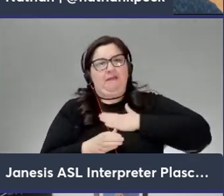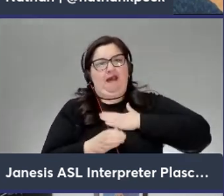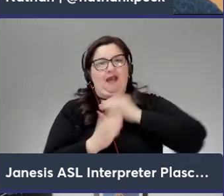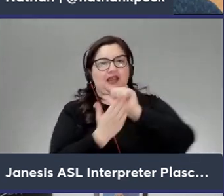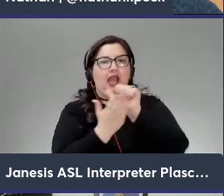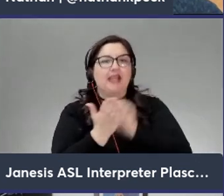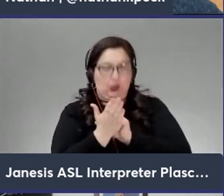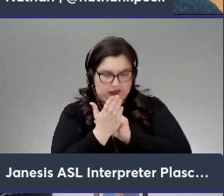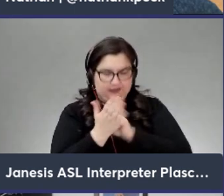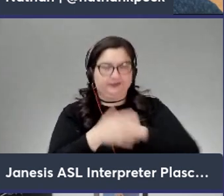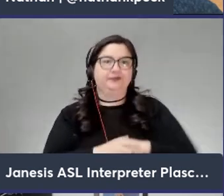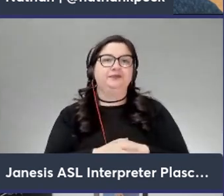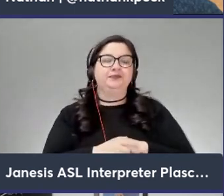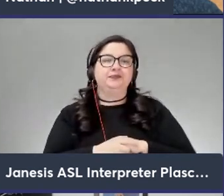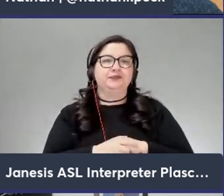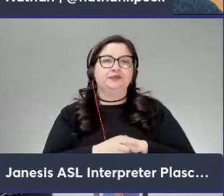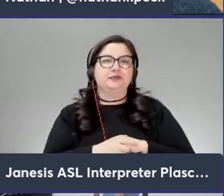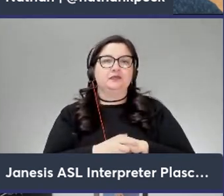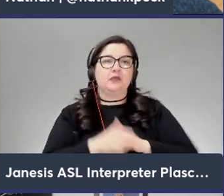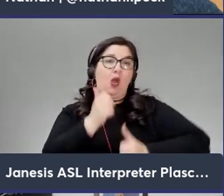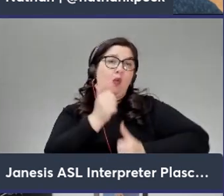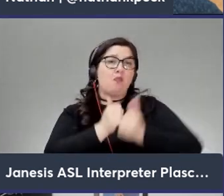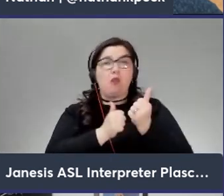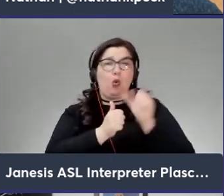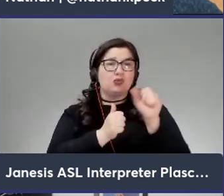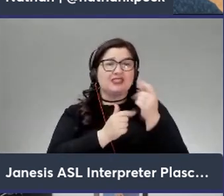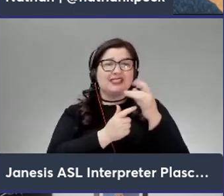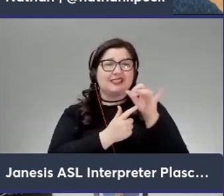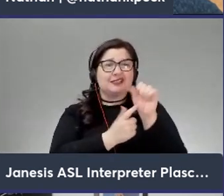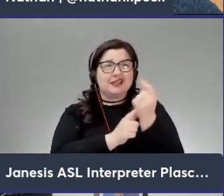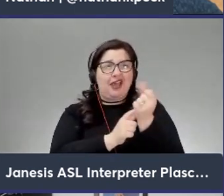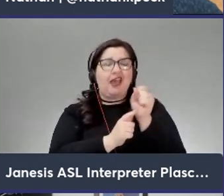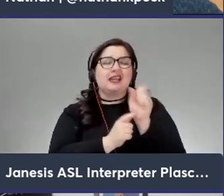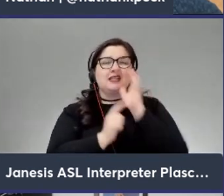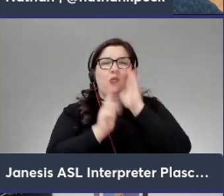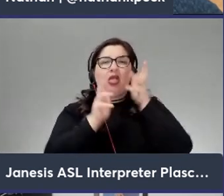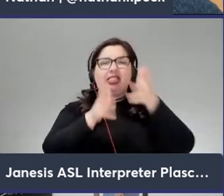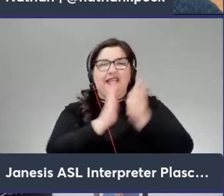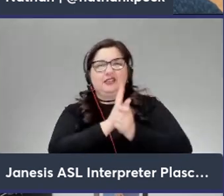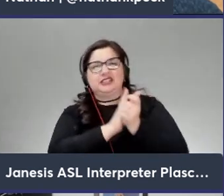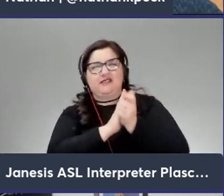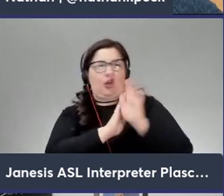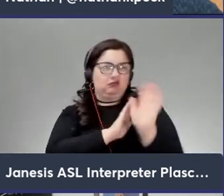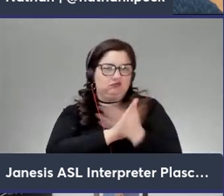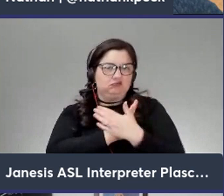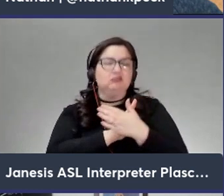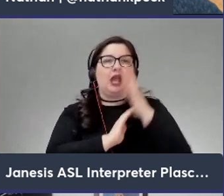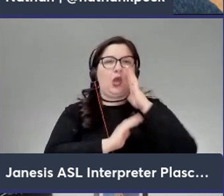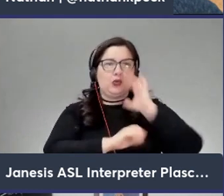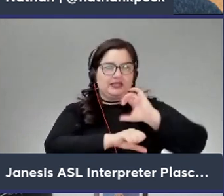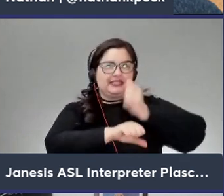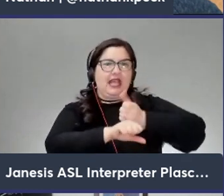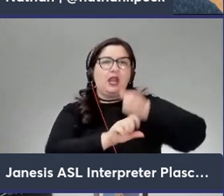We're gonna leave most of the settings here as the default, but I do wanna set this, use this Origin access identity,